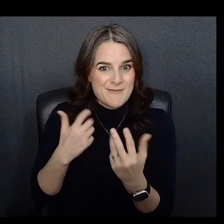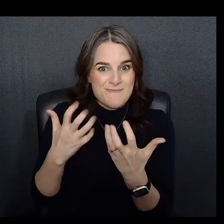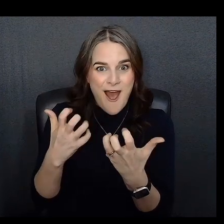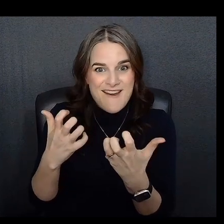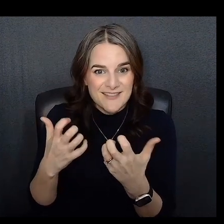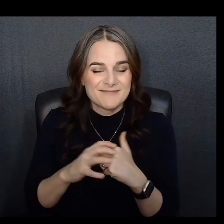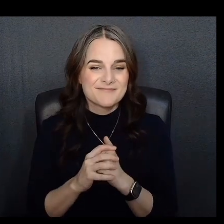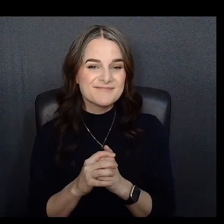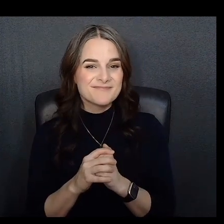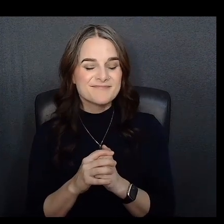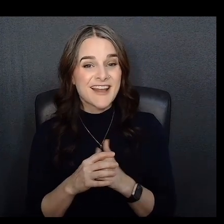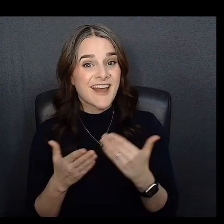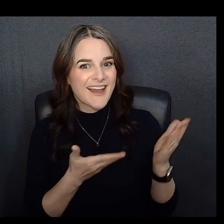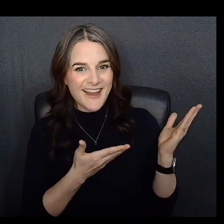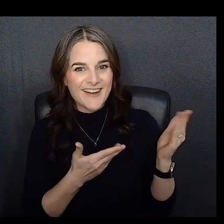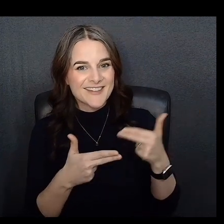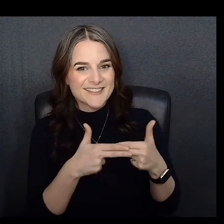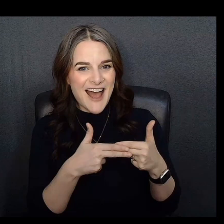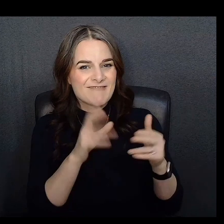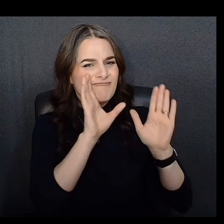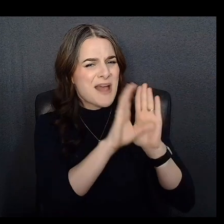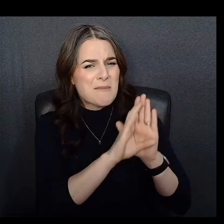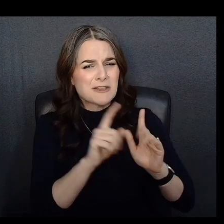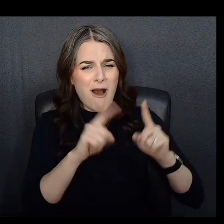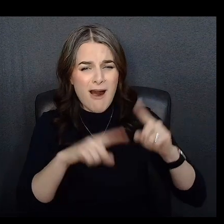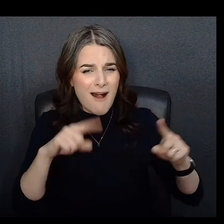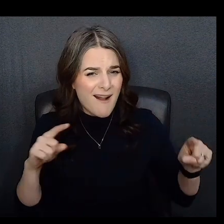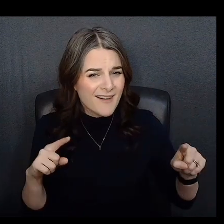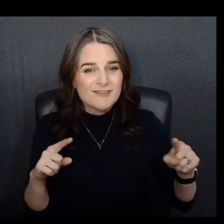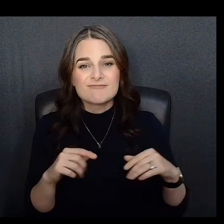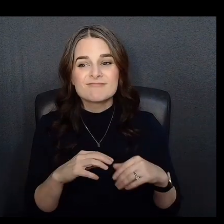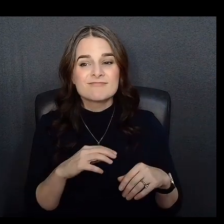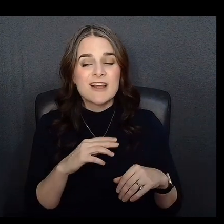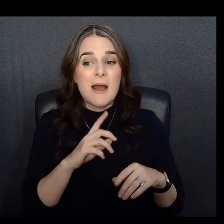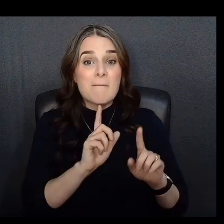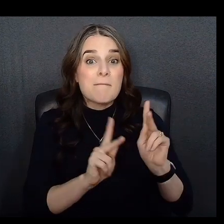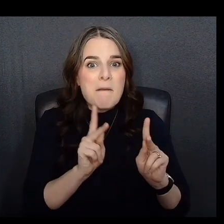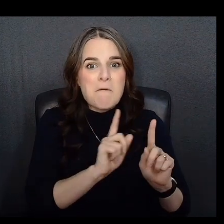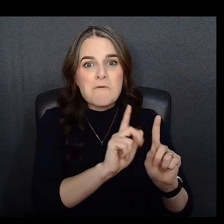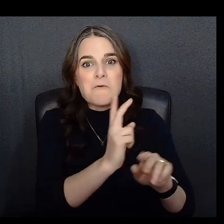So here on the slide is a variety of different images of people using different types